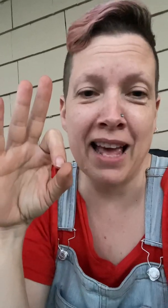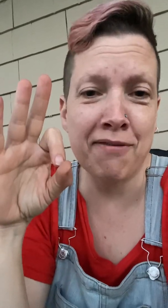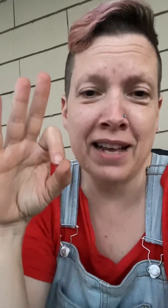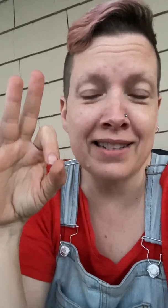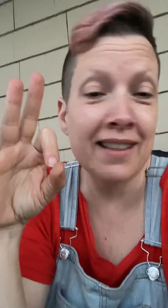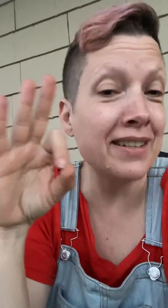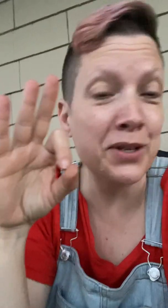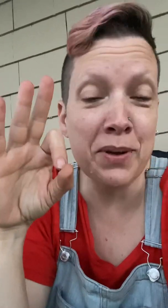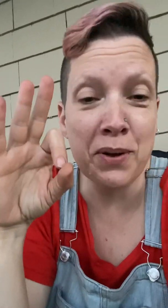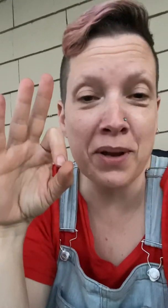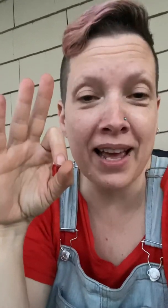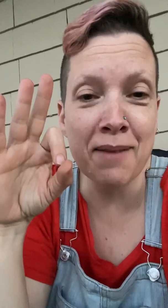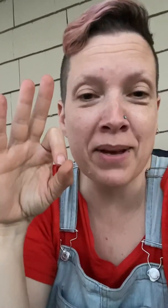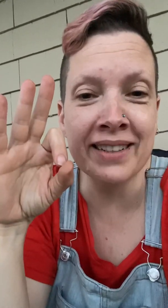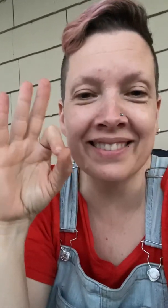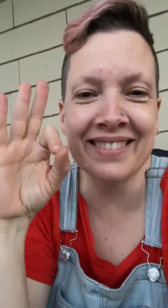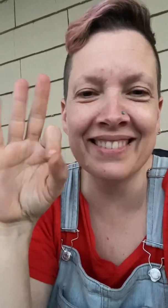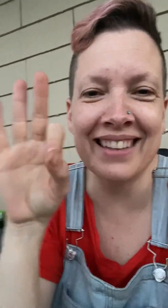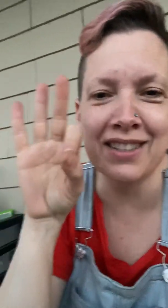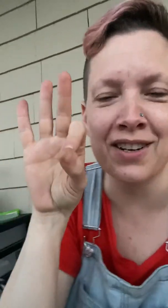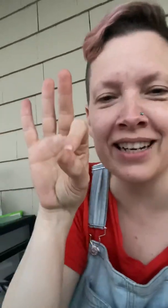F has nothing to do with "ok," but that's alright.